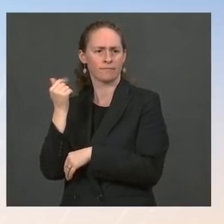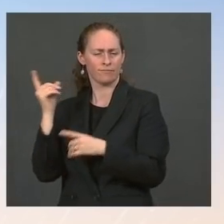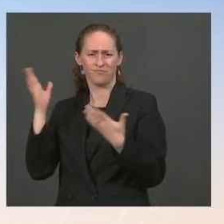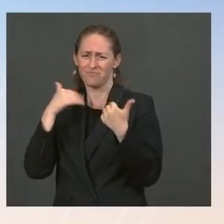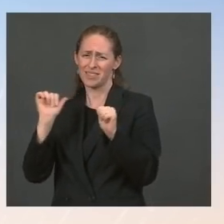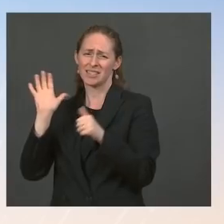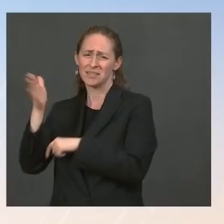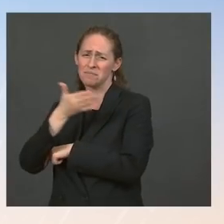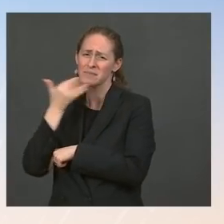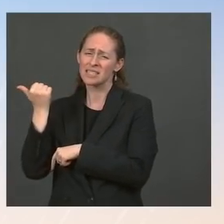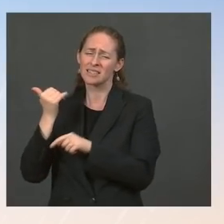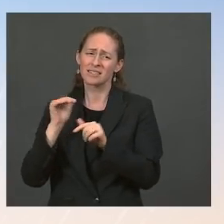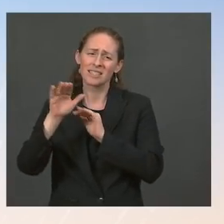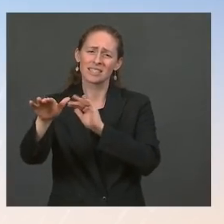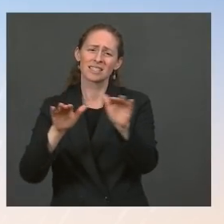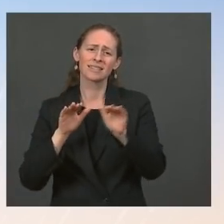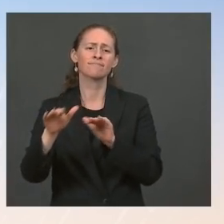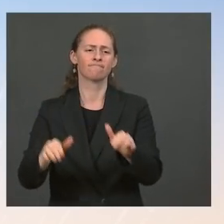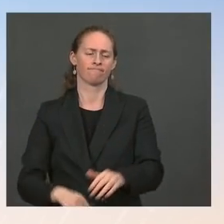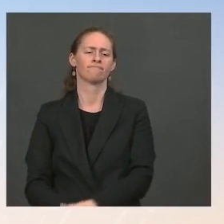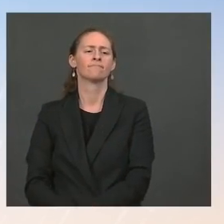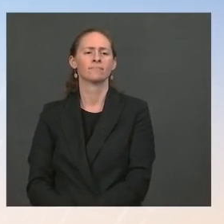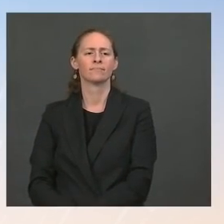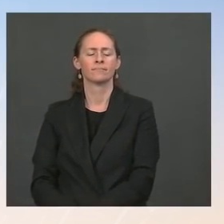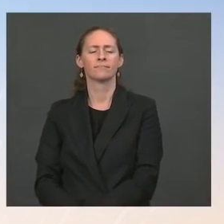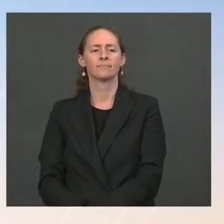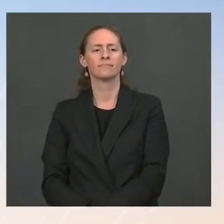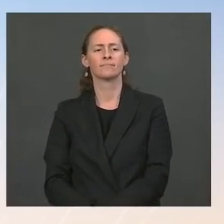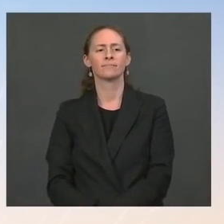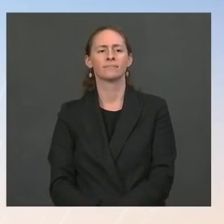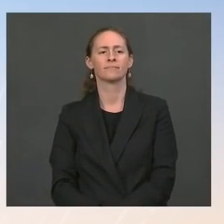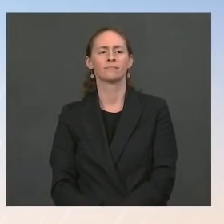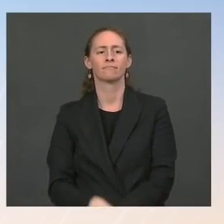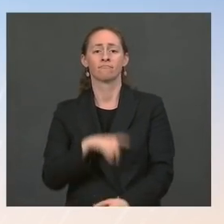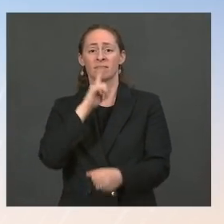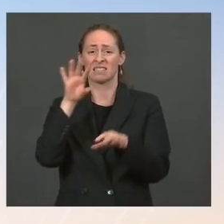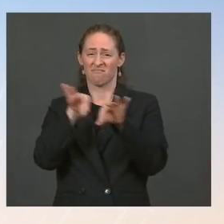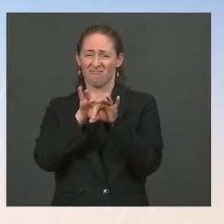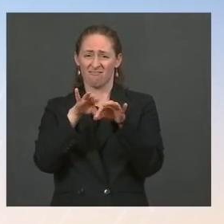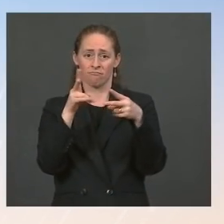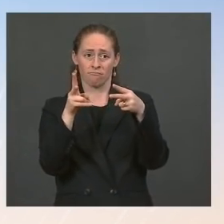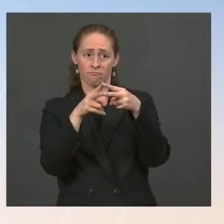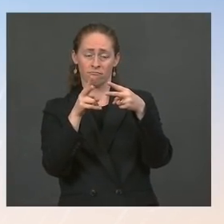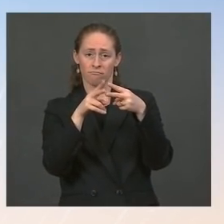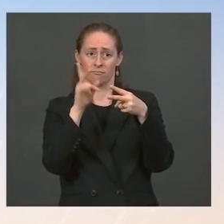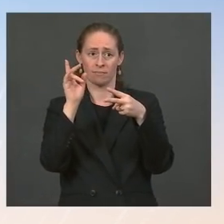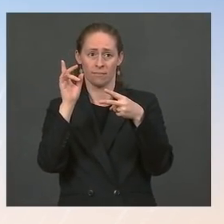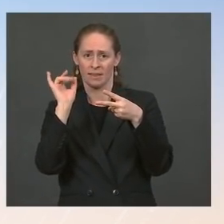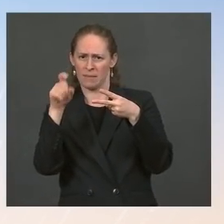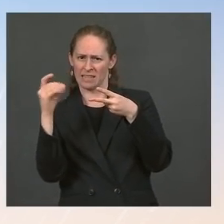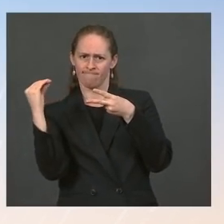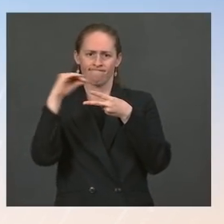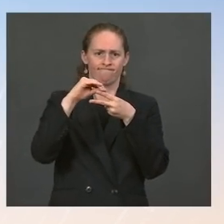So, it is absolutely pivotal that these pieces of legislation have climate components -- and they will -- to address the climate crisis.